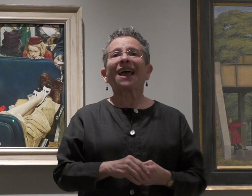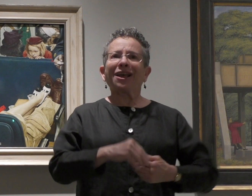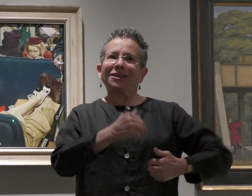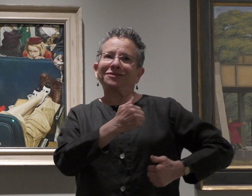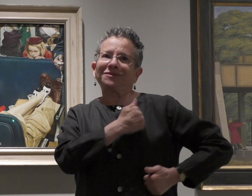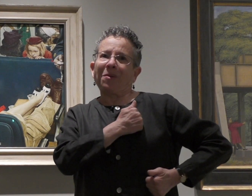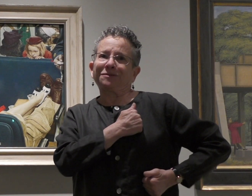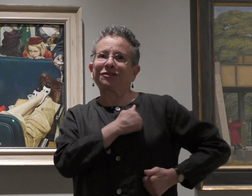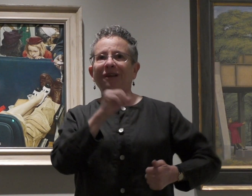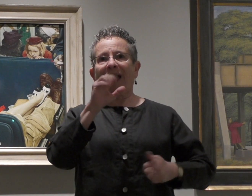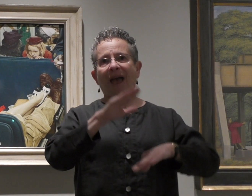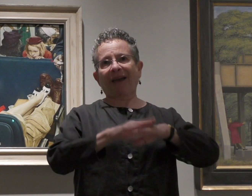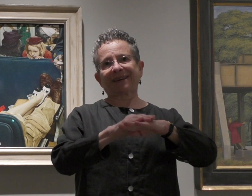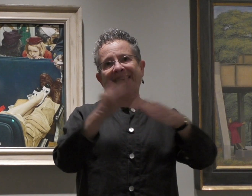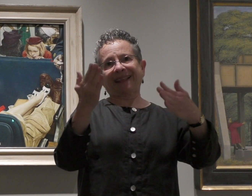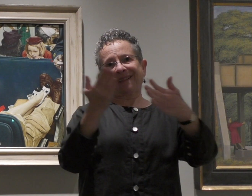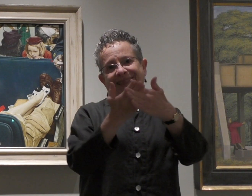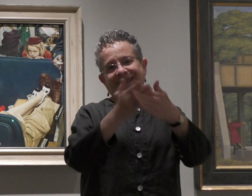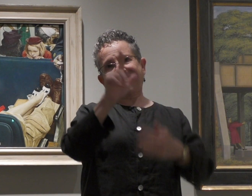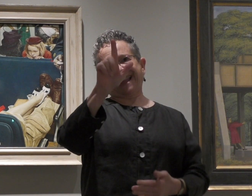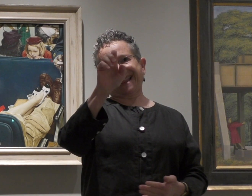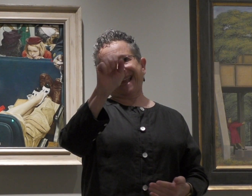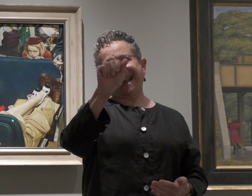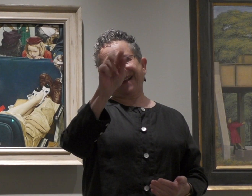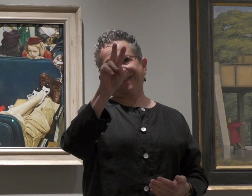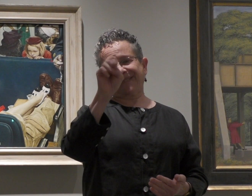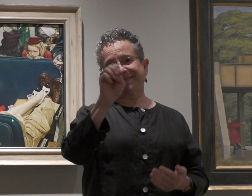The title of this work is "Soldier on Leave."